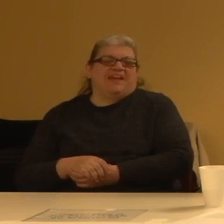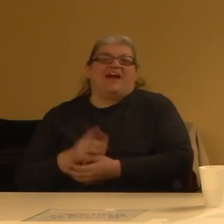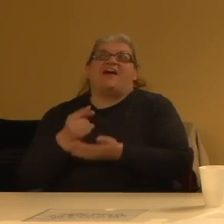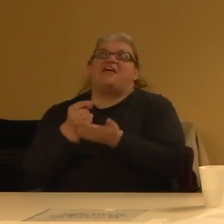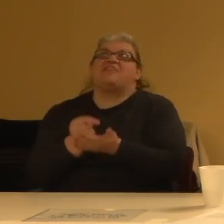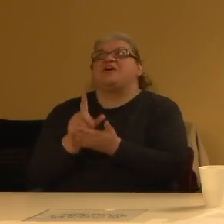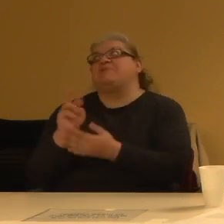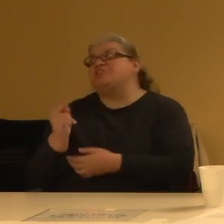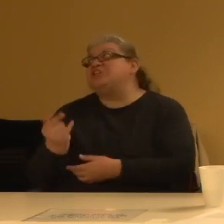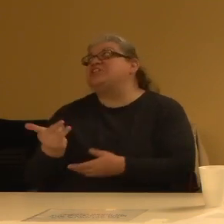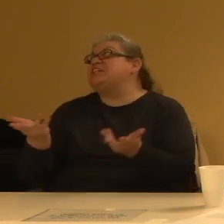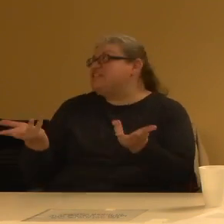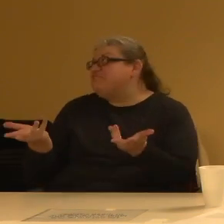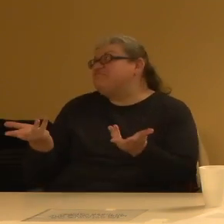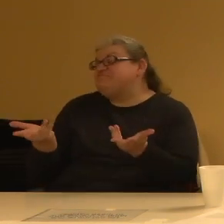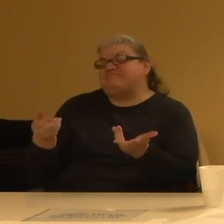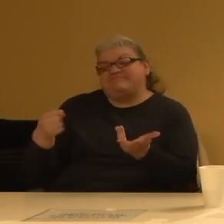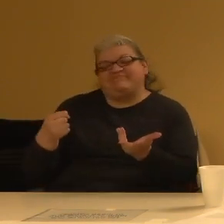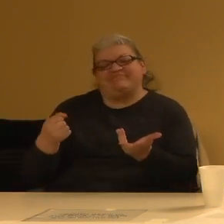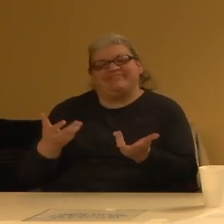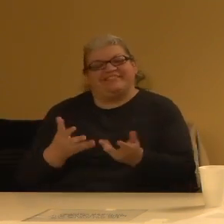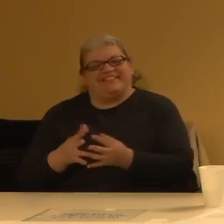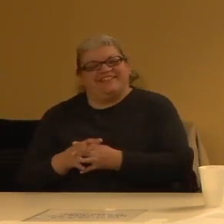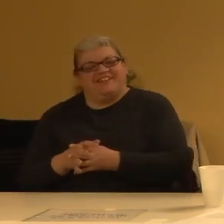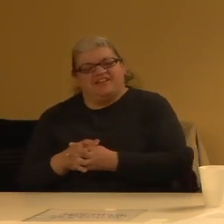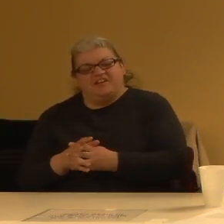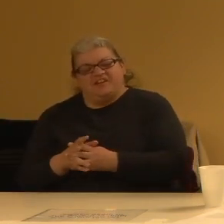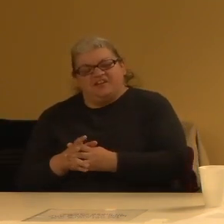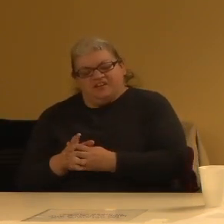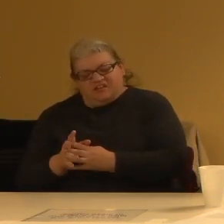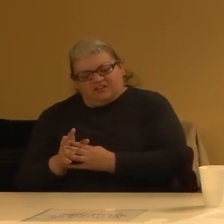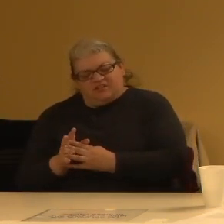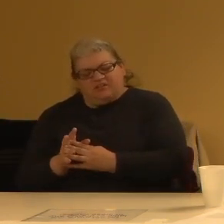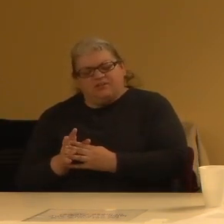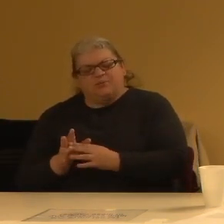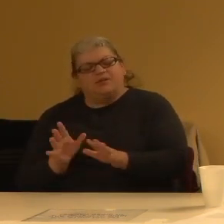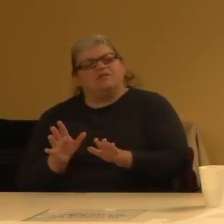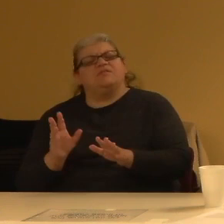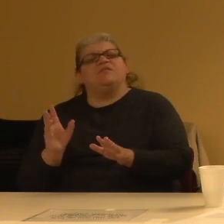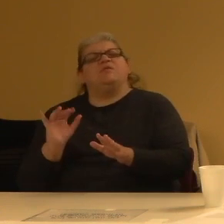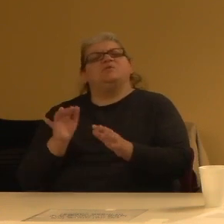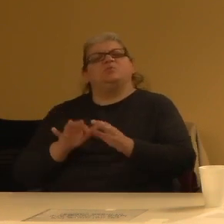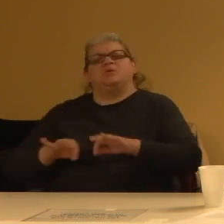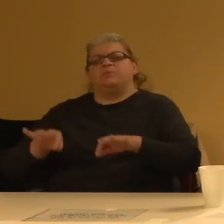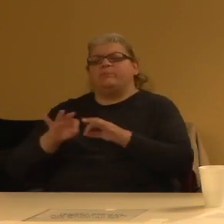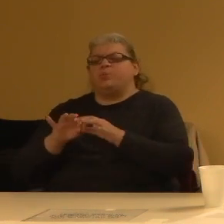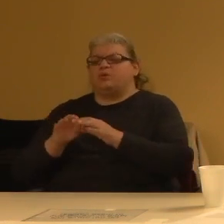Therapy-turgy, yeah. And you know, it's also important like in an institutional setting there's a,